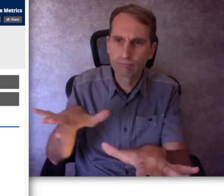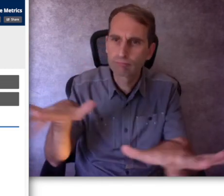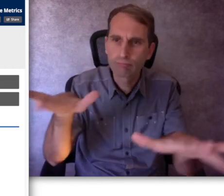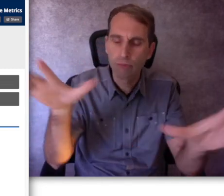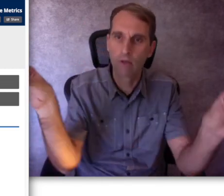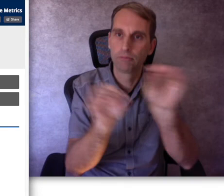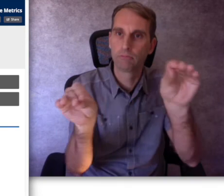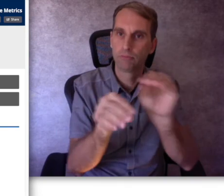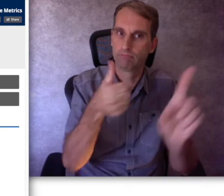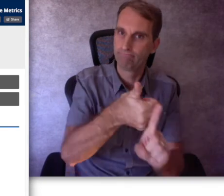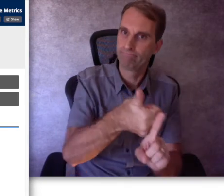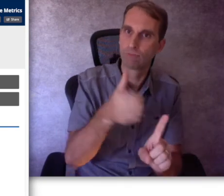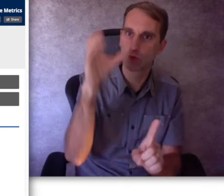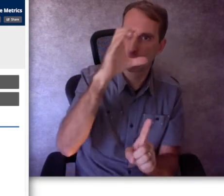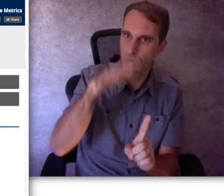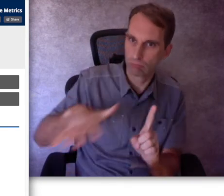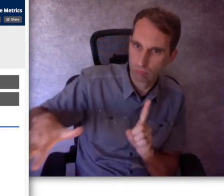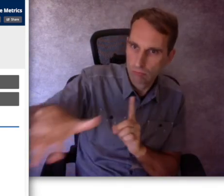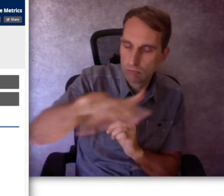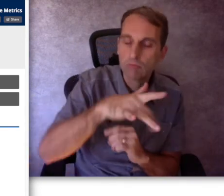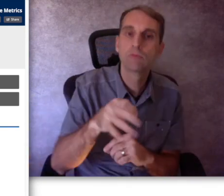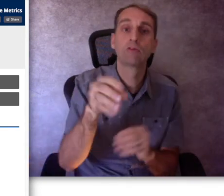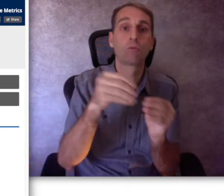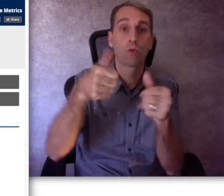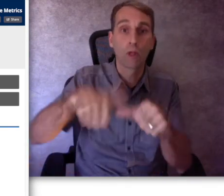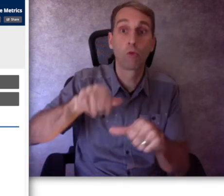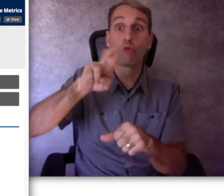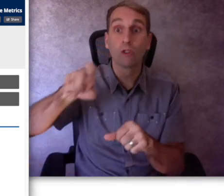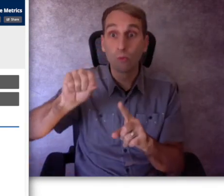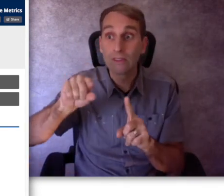This will track that activity and put it down and also